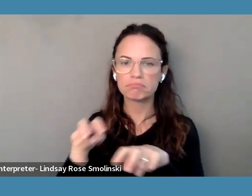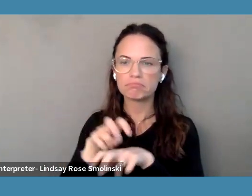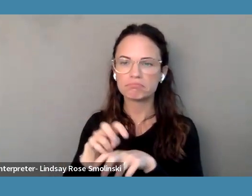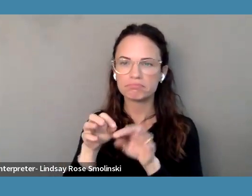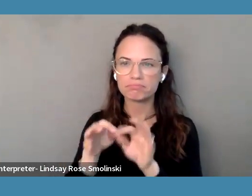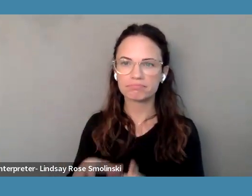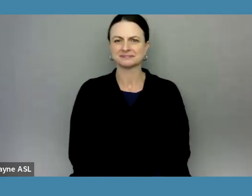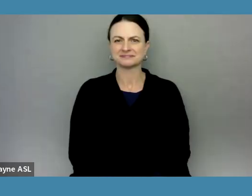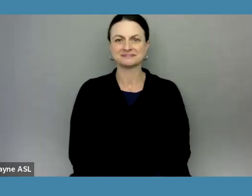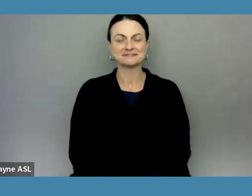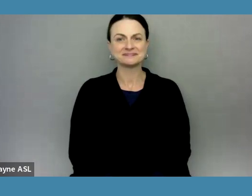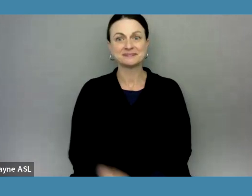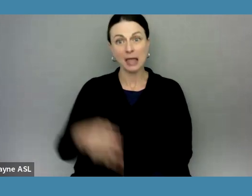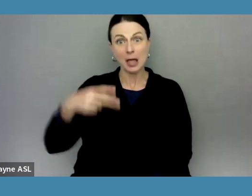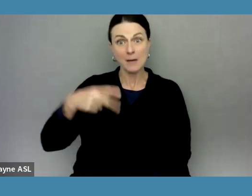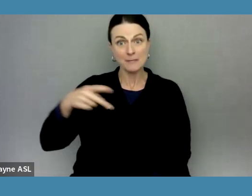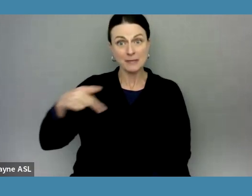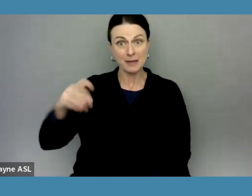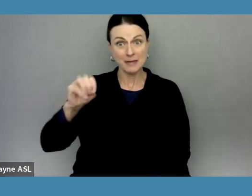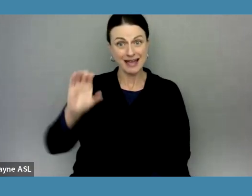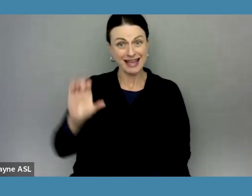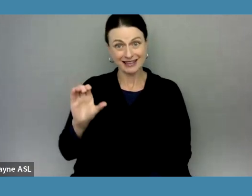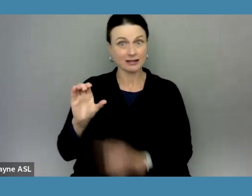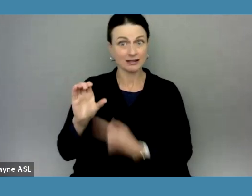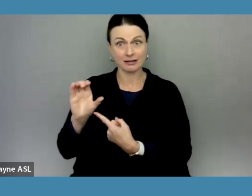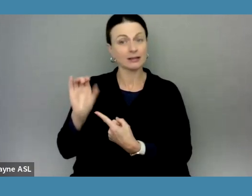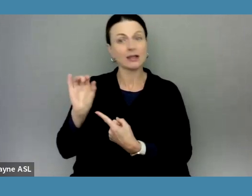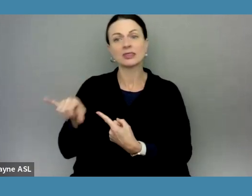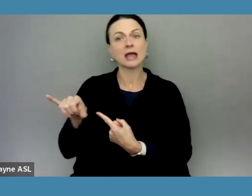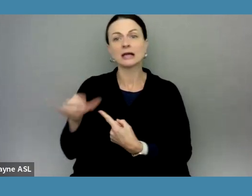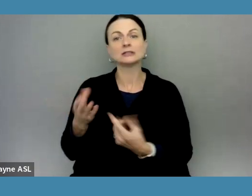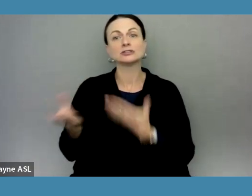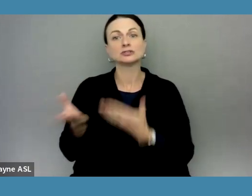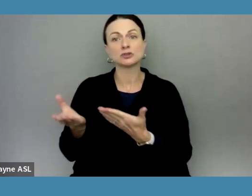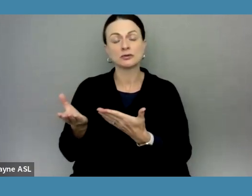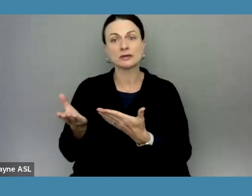PPEC is a service that is covered by Medicaid,